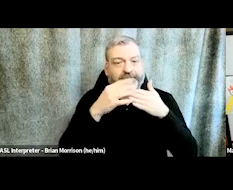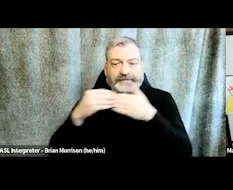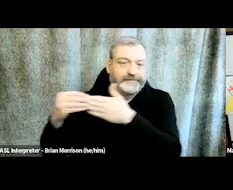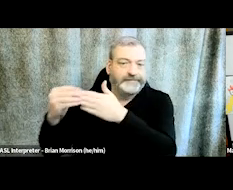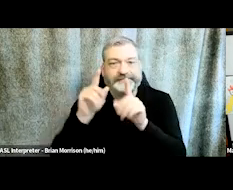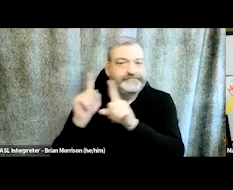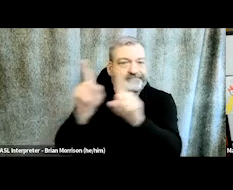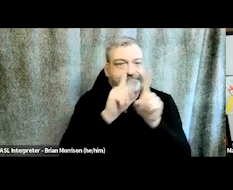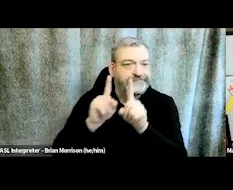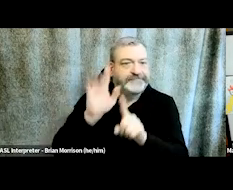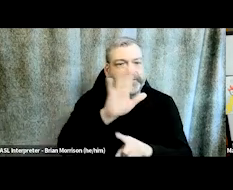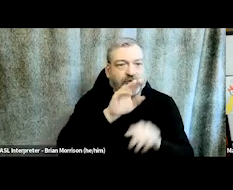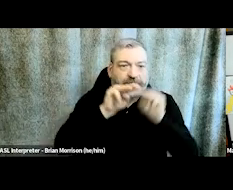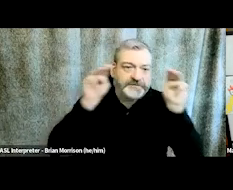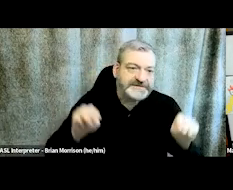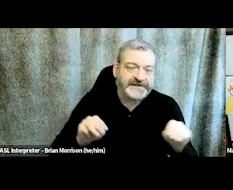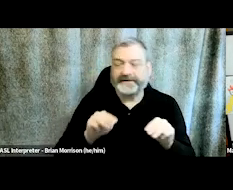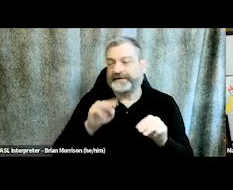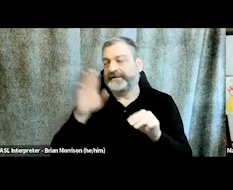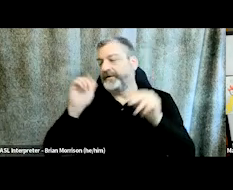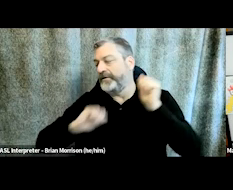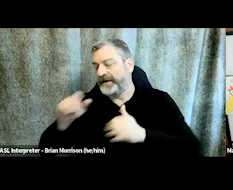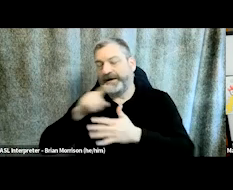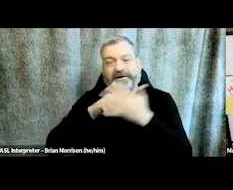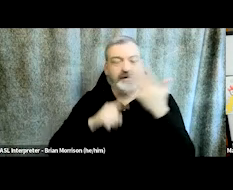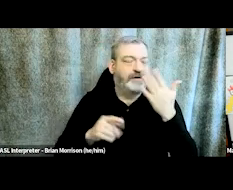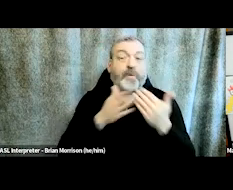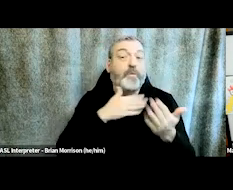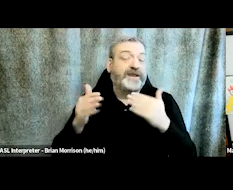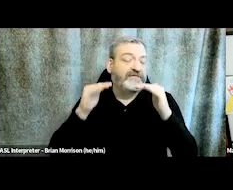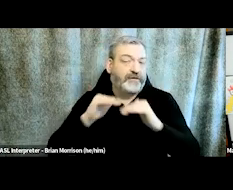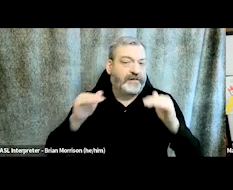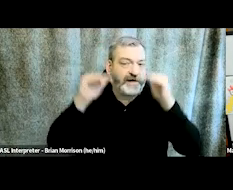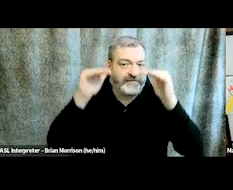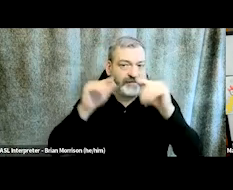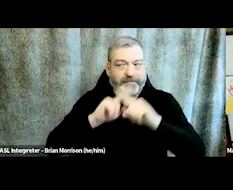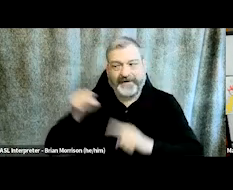whatever level within the organization they are, when we're creating